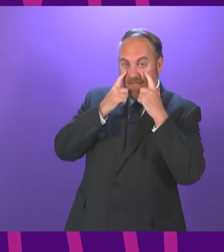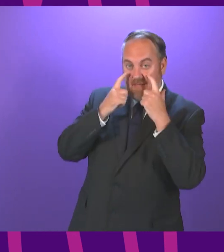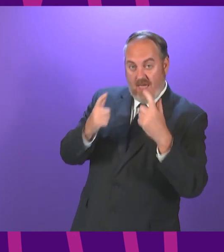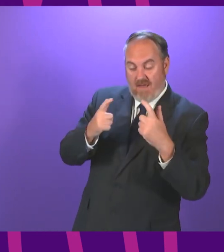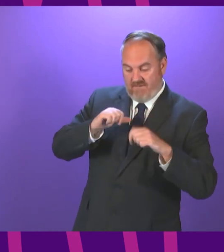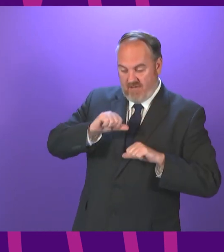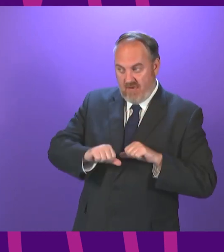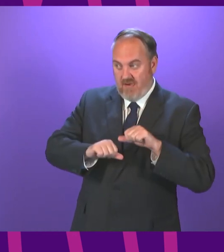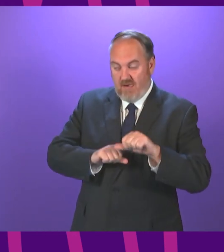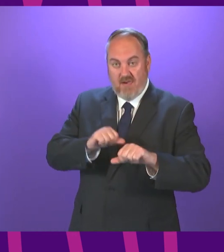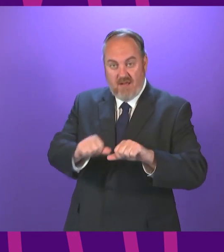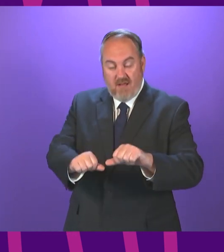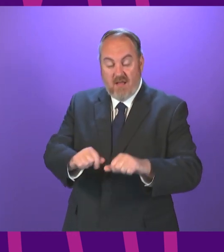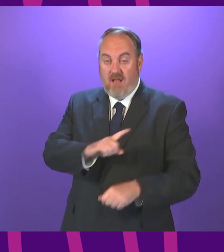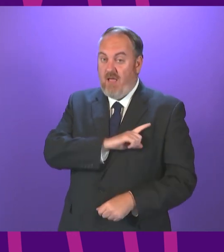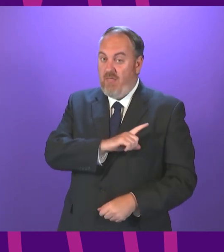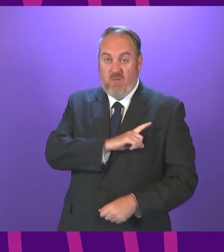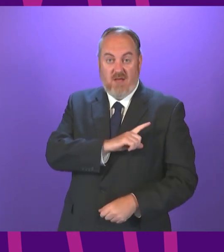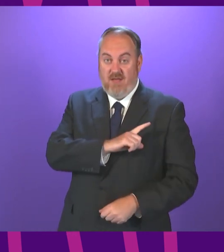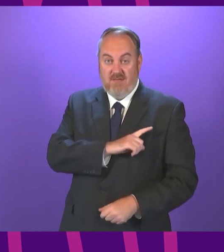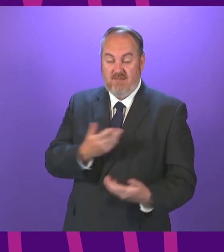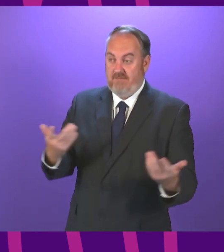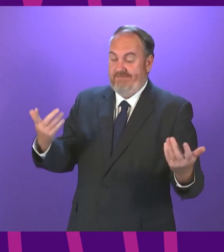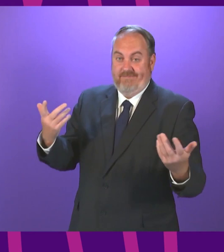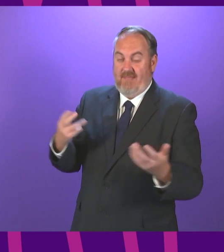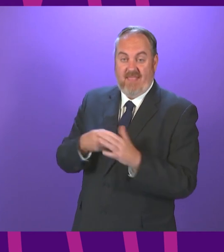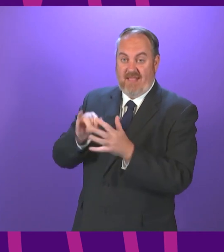Otherwise, we risk pressure on our NHS setting everything back.